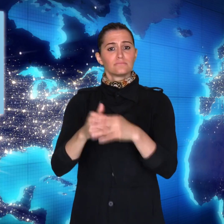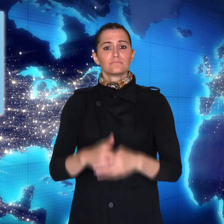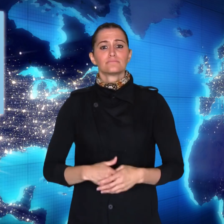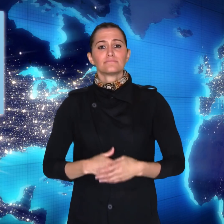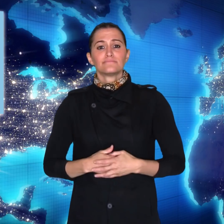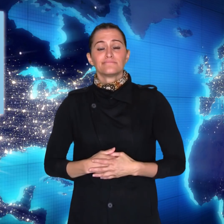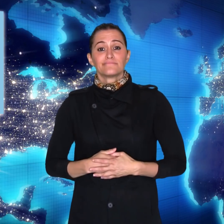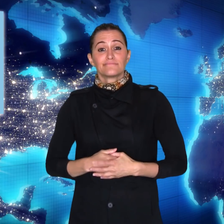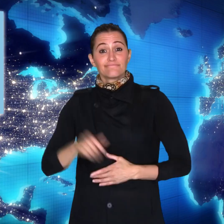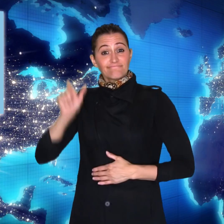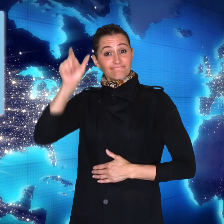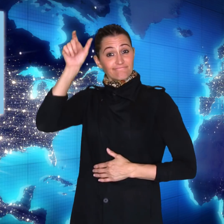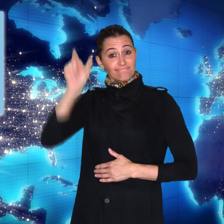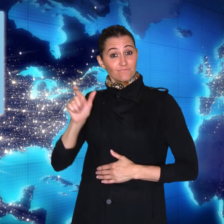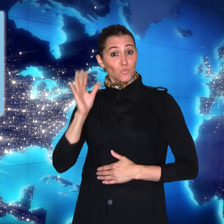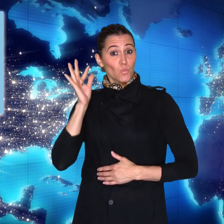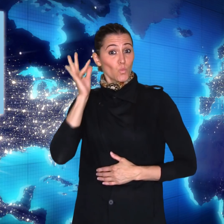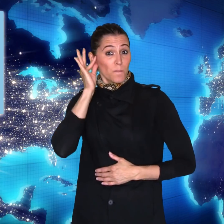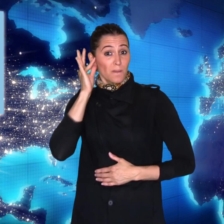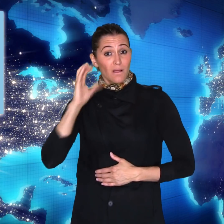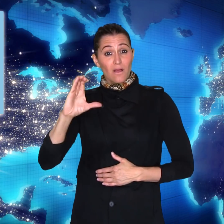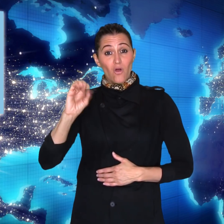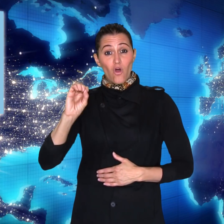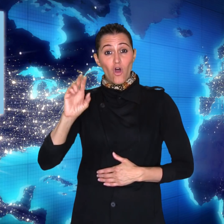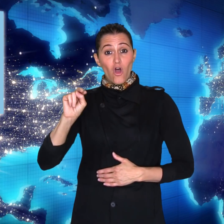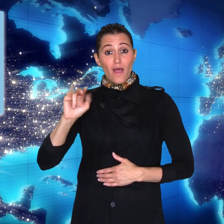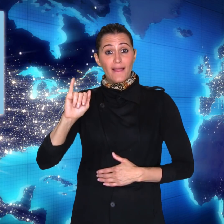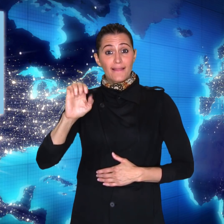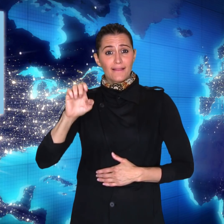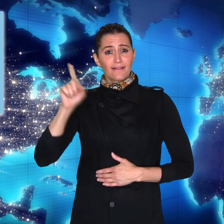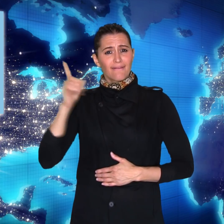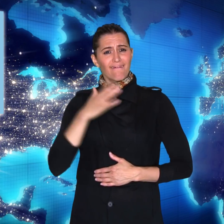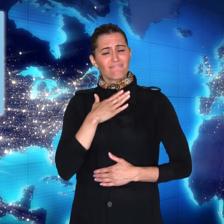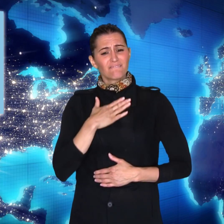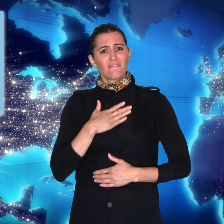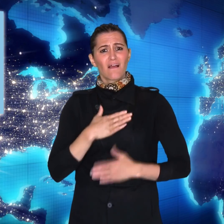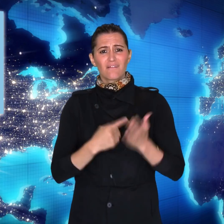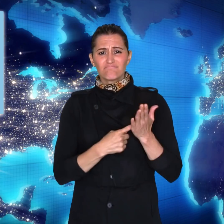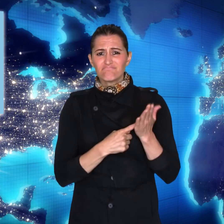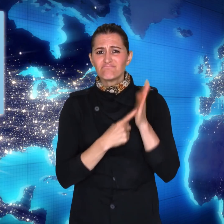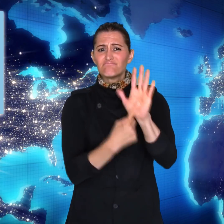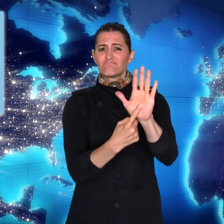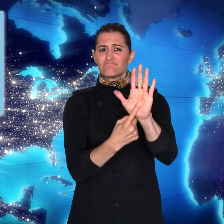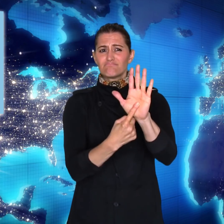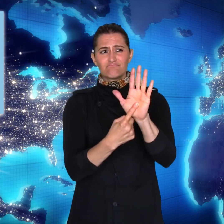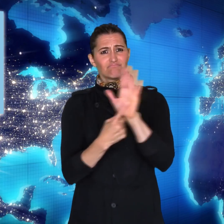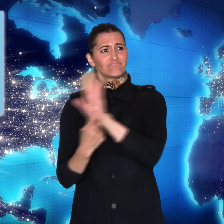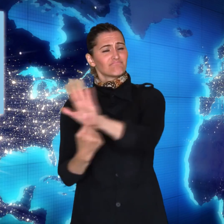their deafness and are worthy